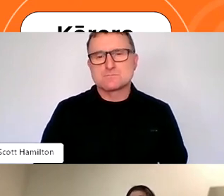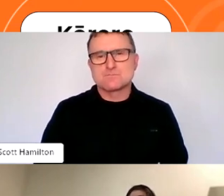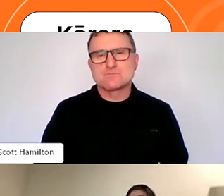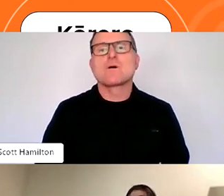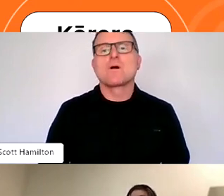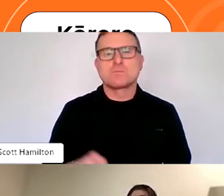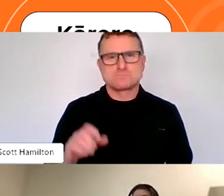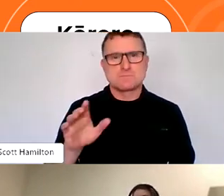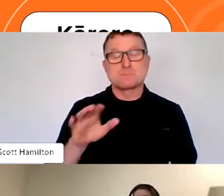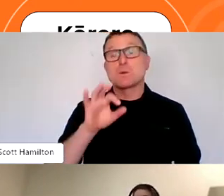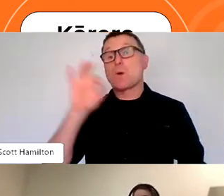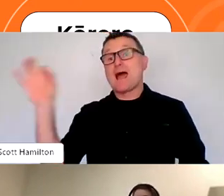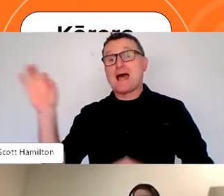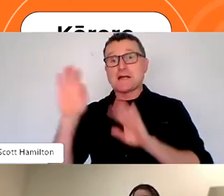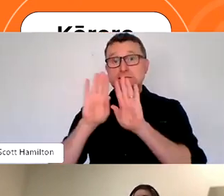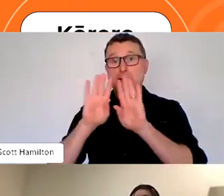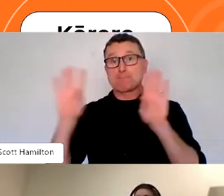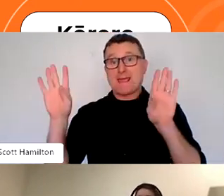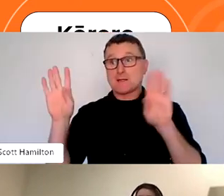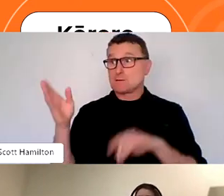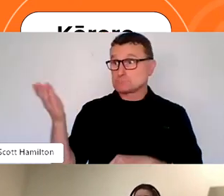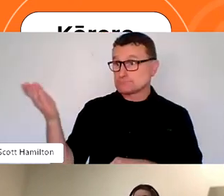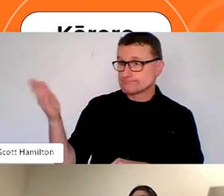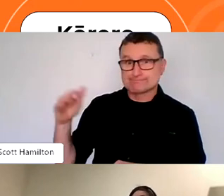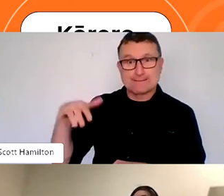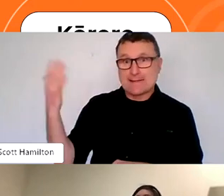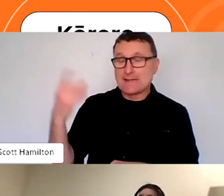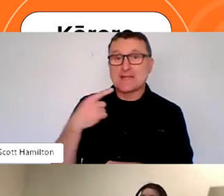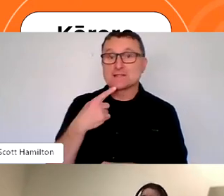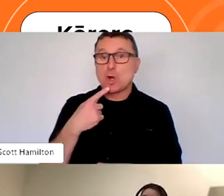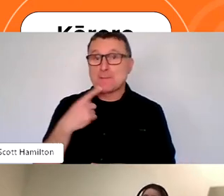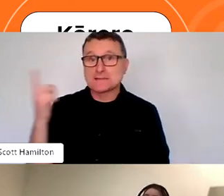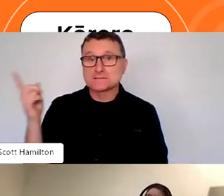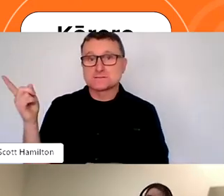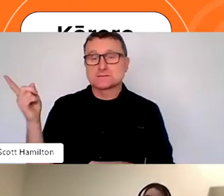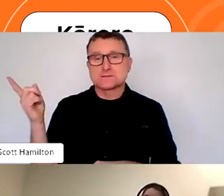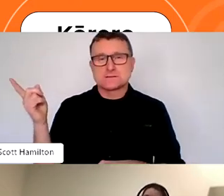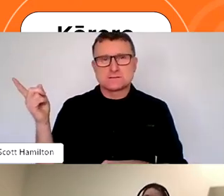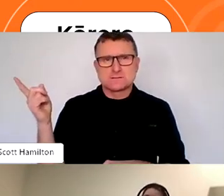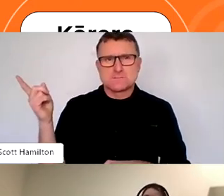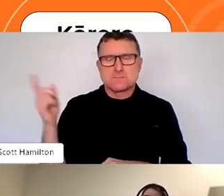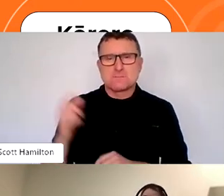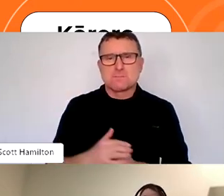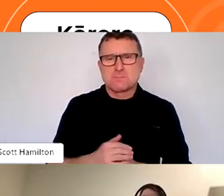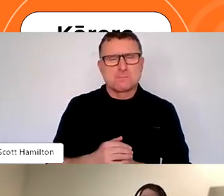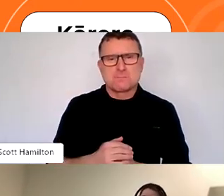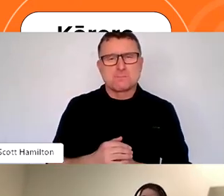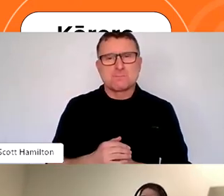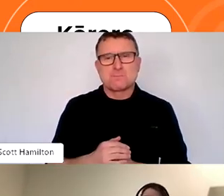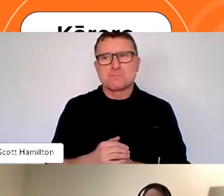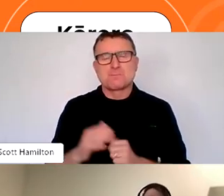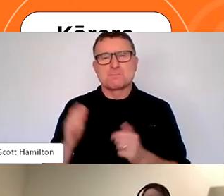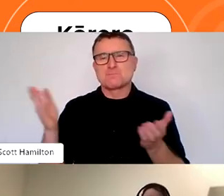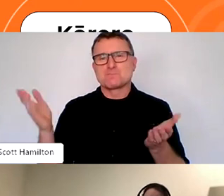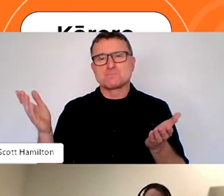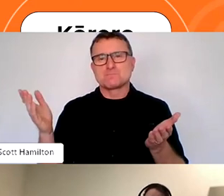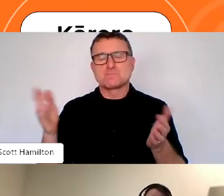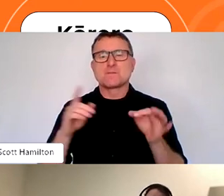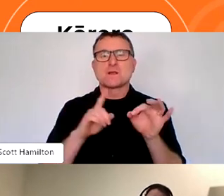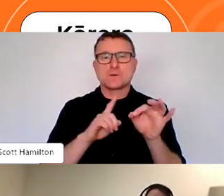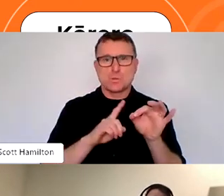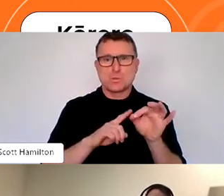like to comment, pick up that question from Anne? I guess I could give